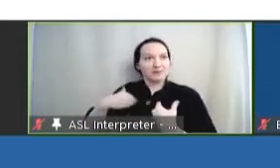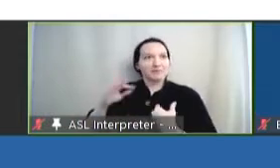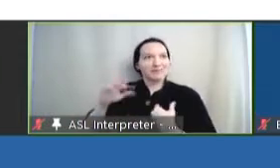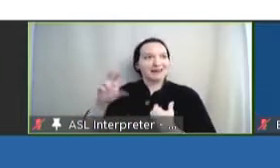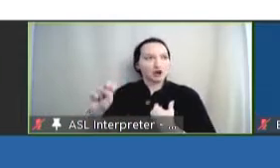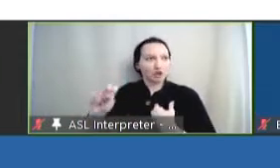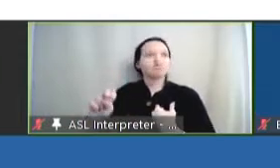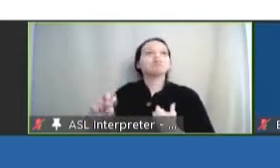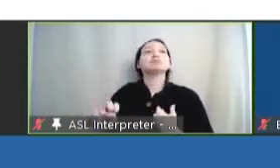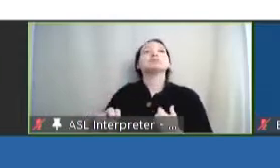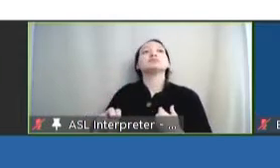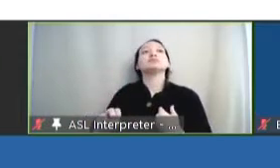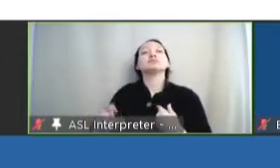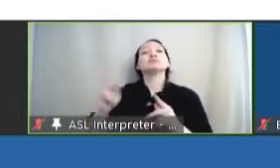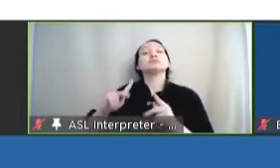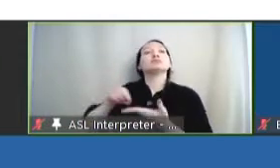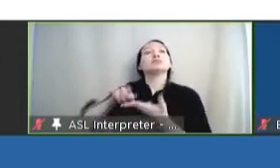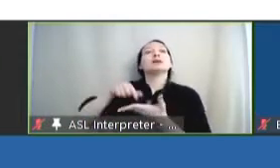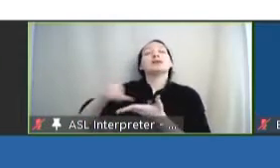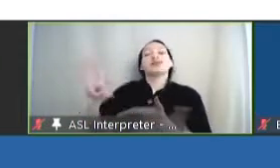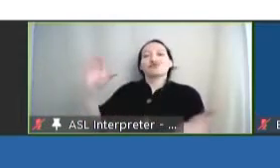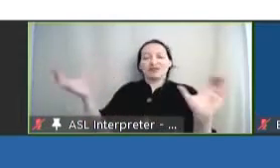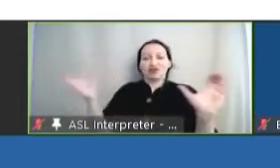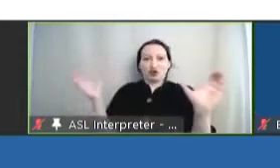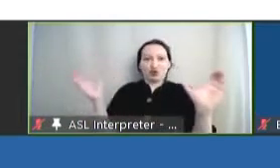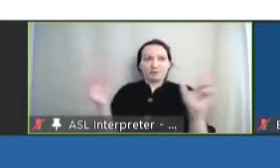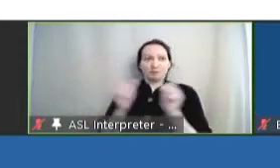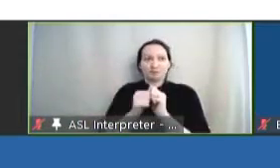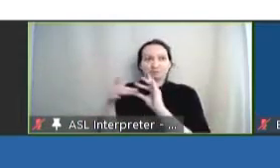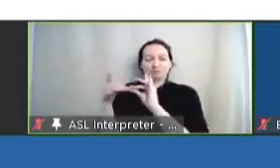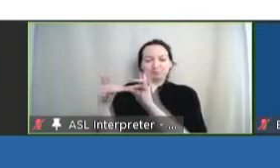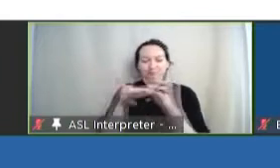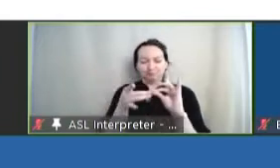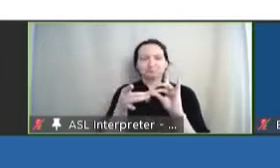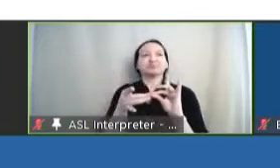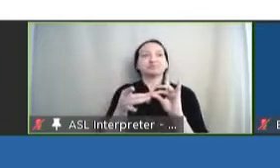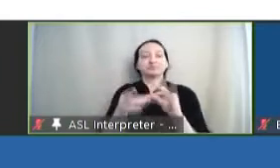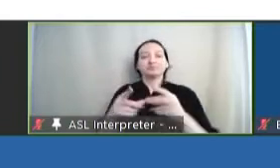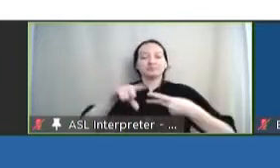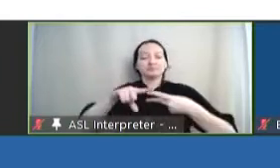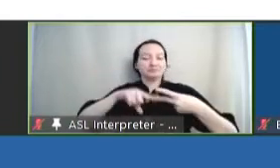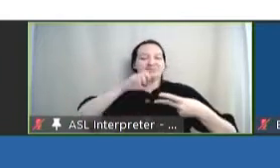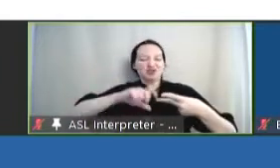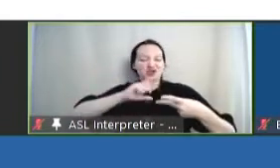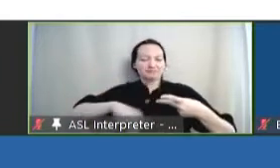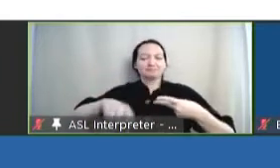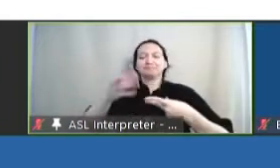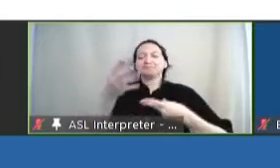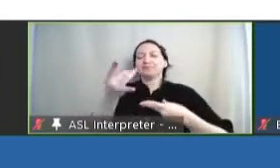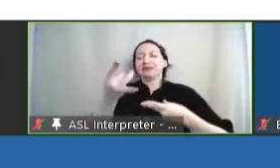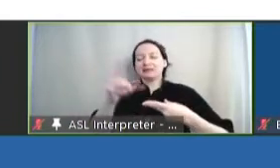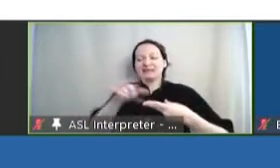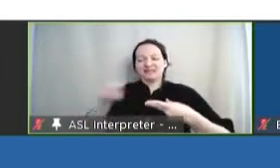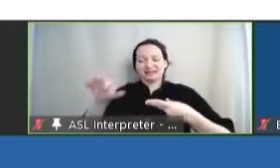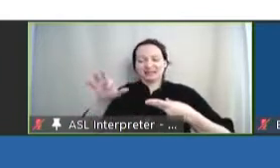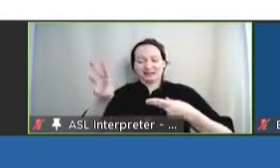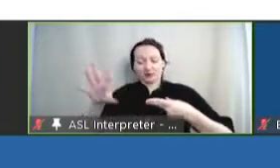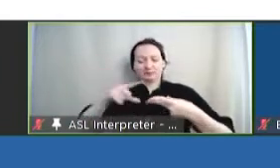one shows the odds ratios for the association in the two age groups, 18 to 64 and 65 plus, and the